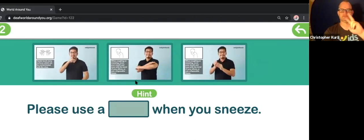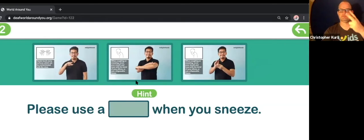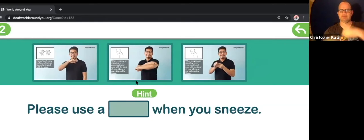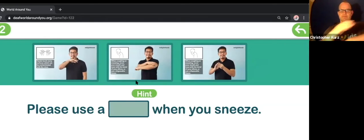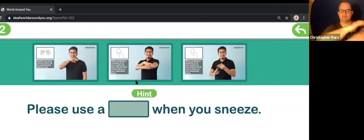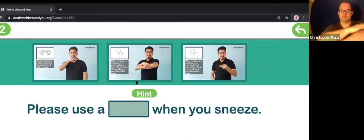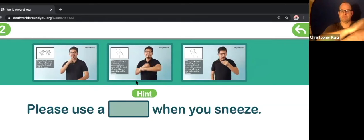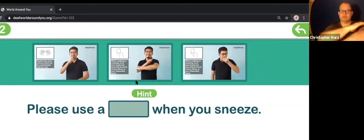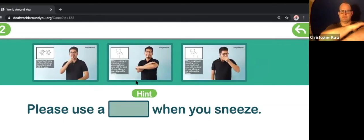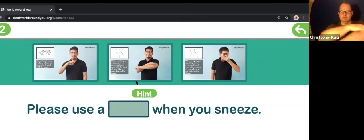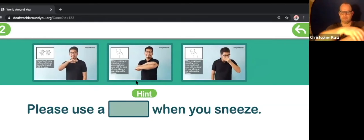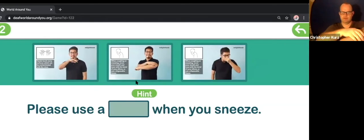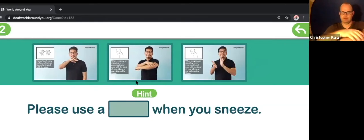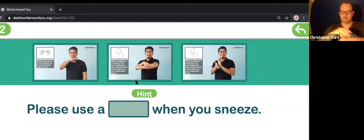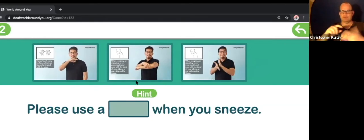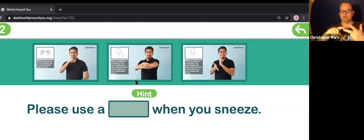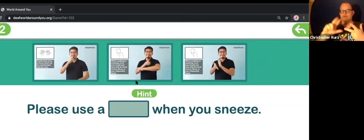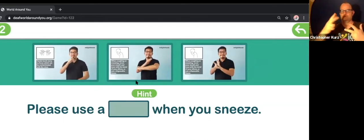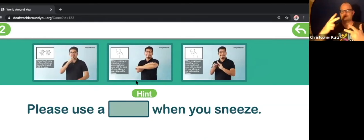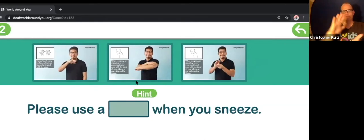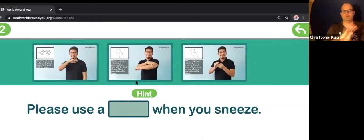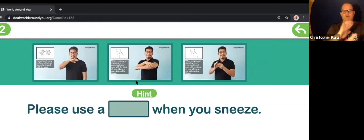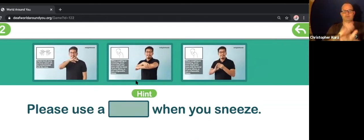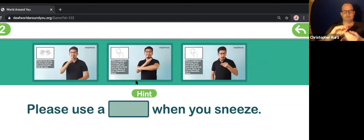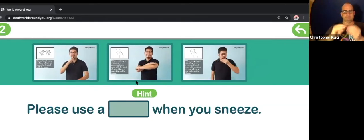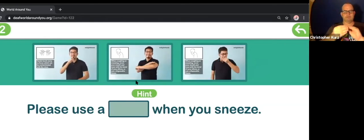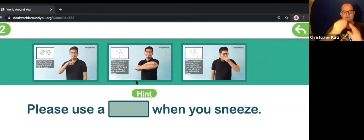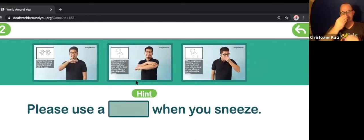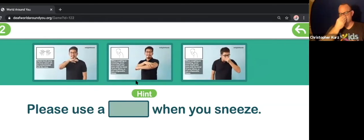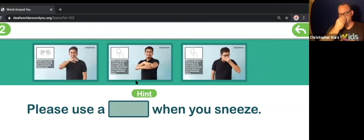before they play the game. So hopefully they will have known